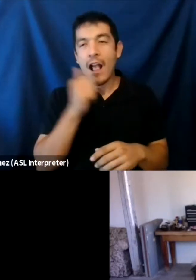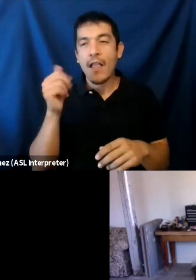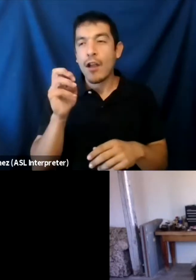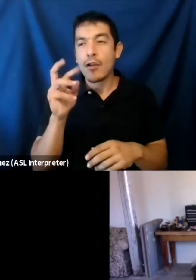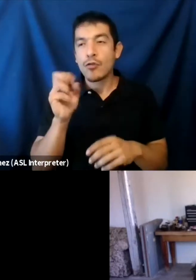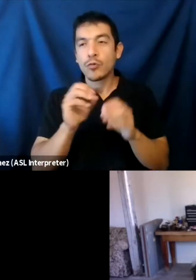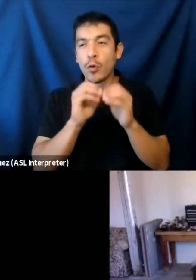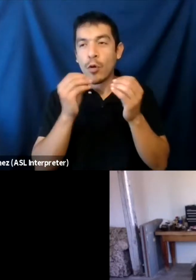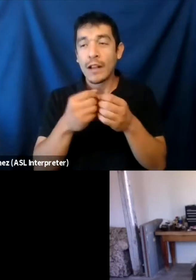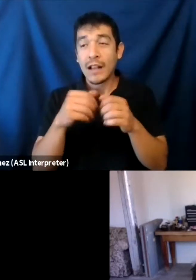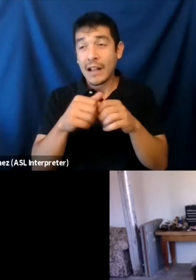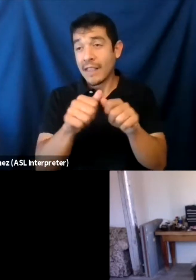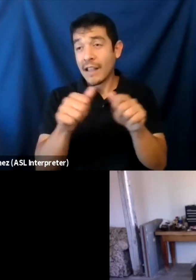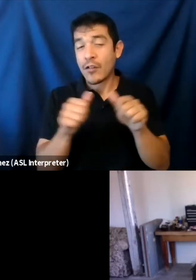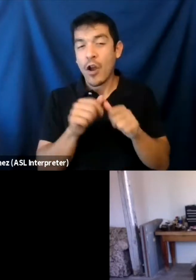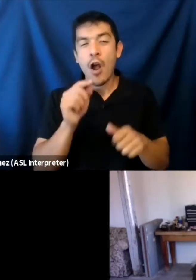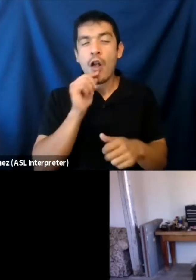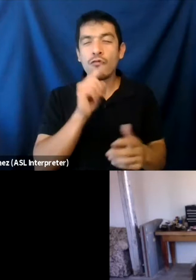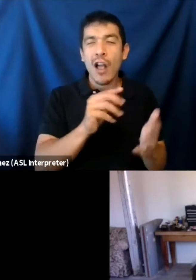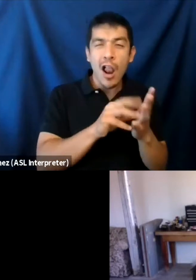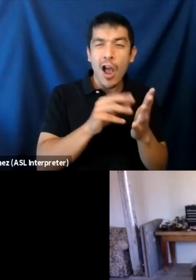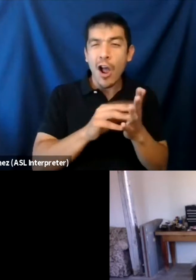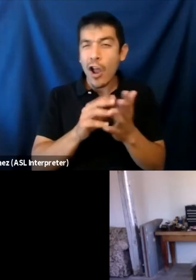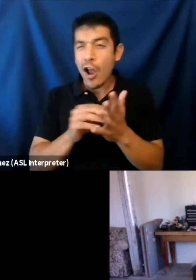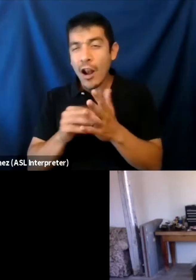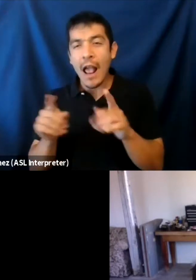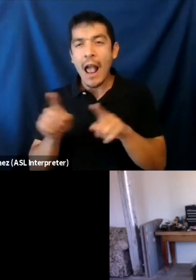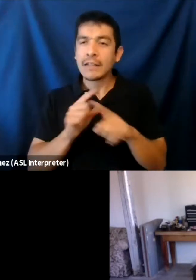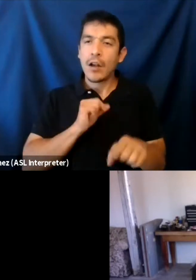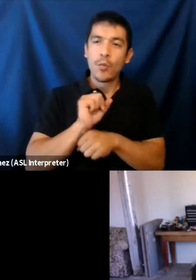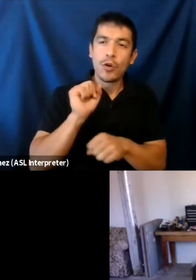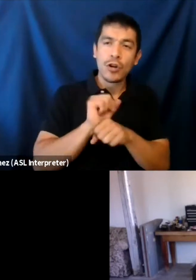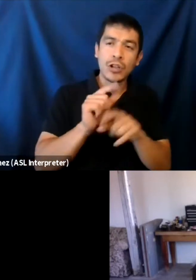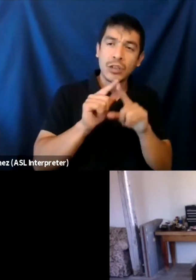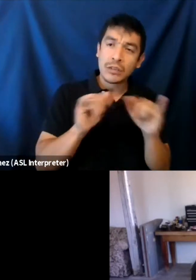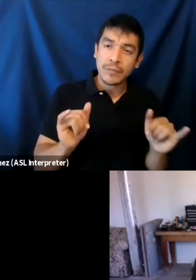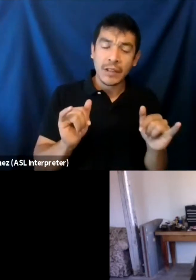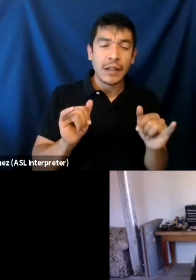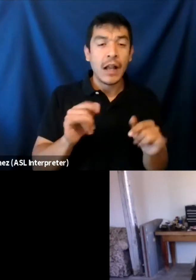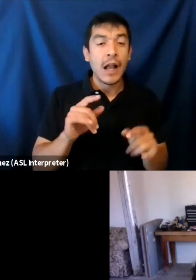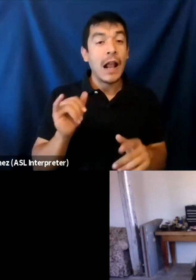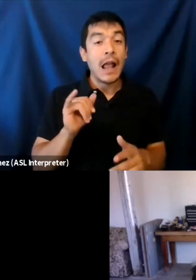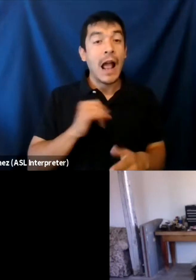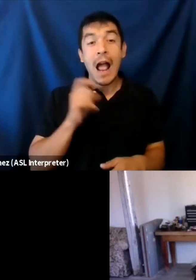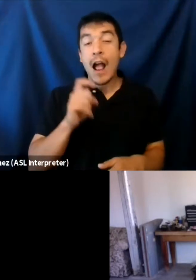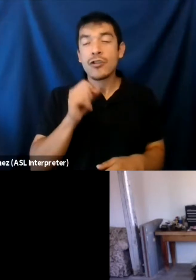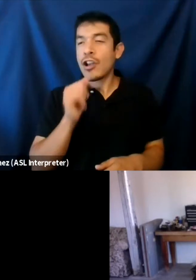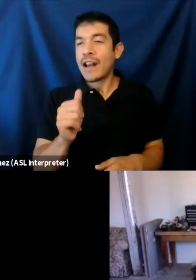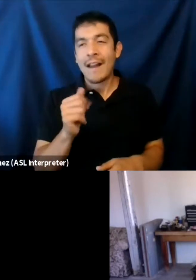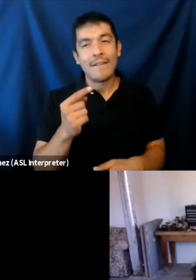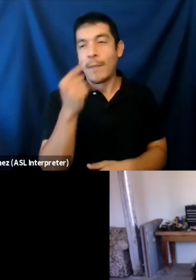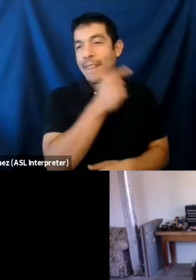and just really like learning on my feet, which I am also, I just, I should not have been over there in the first place